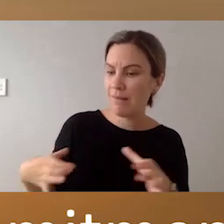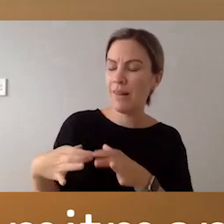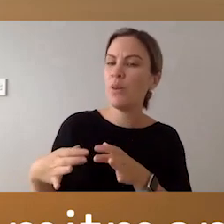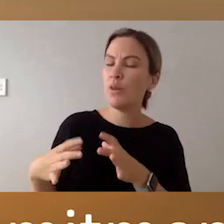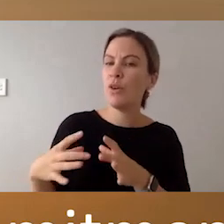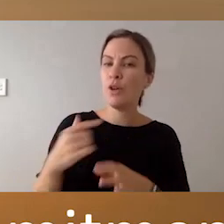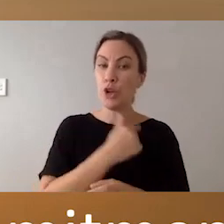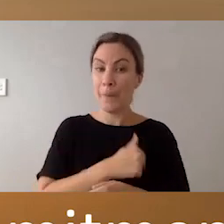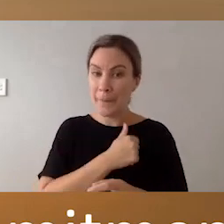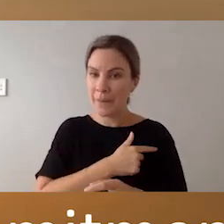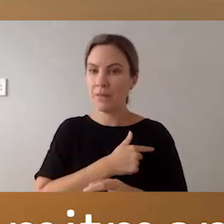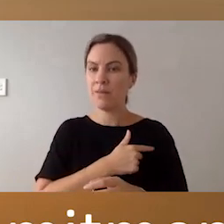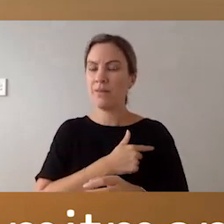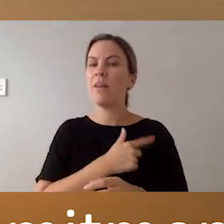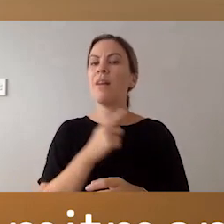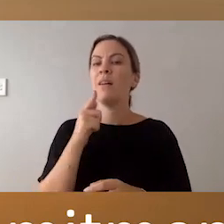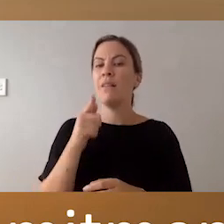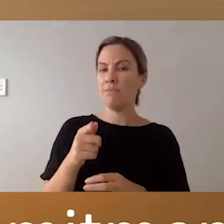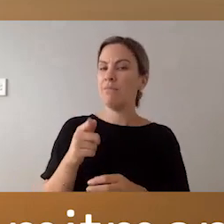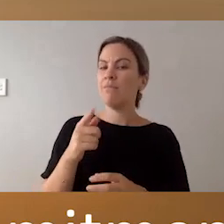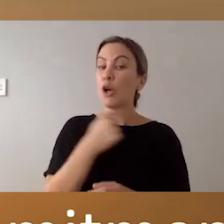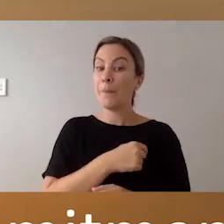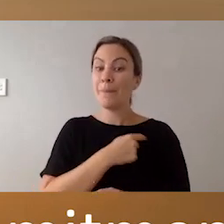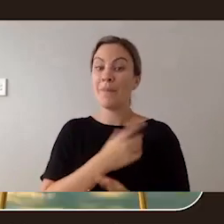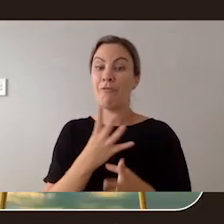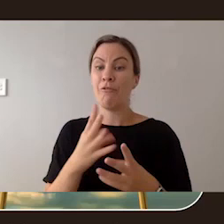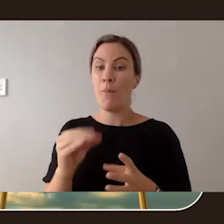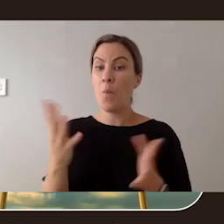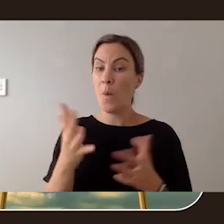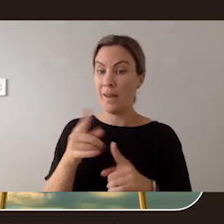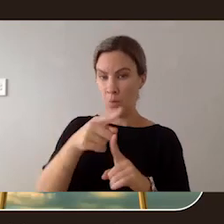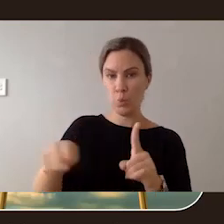that commitment comes from you. See, there has never been a time - a